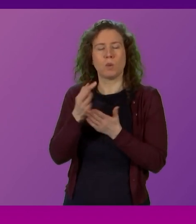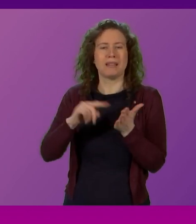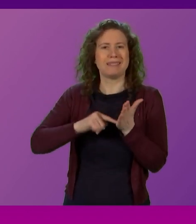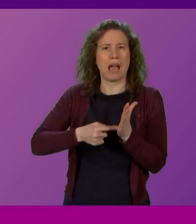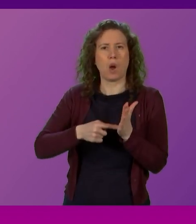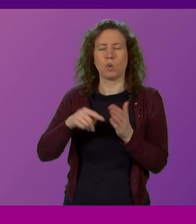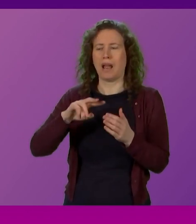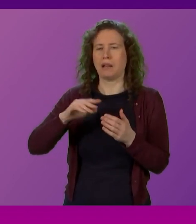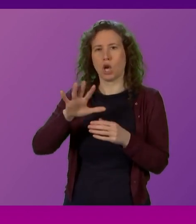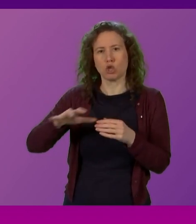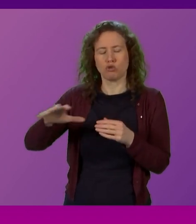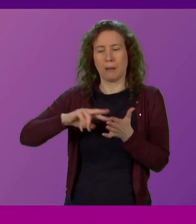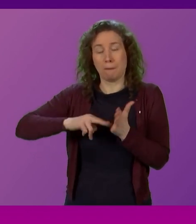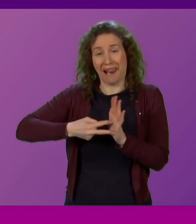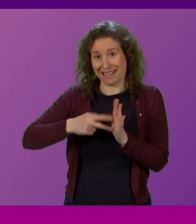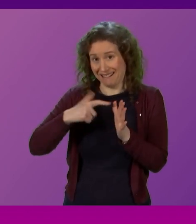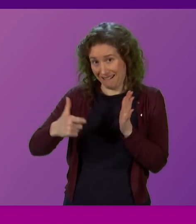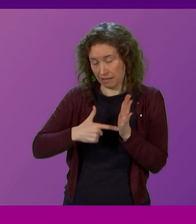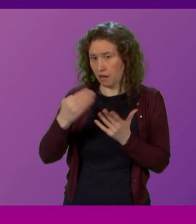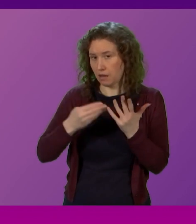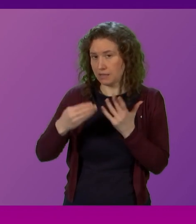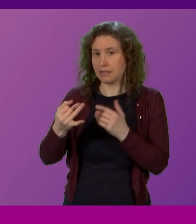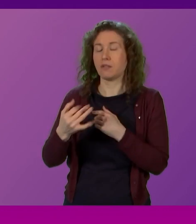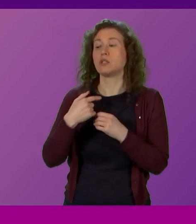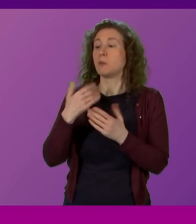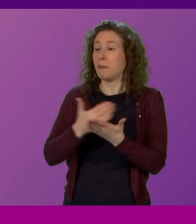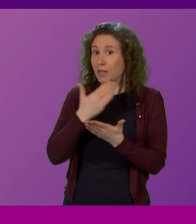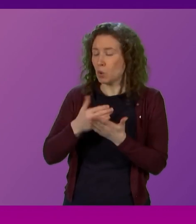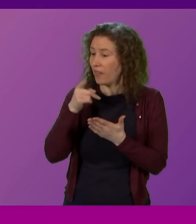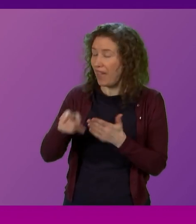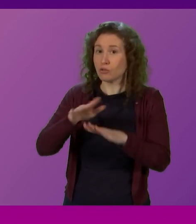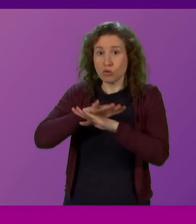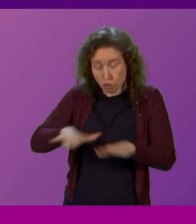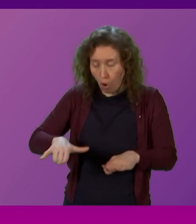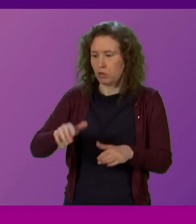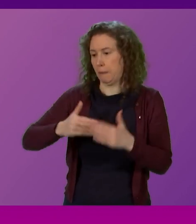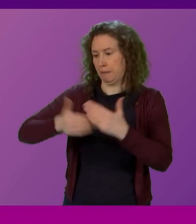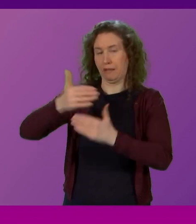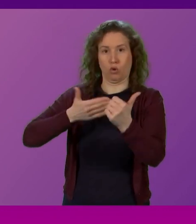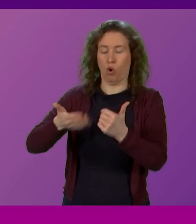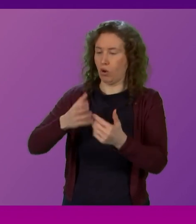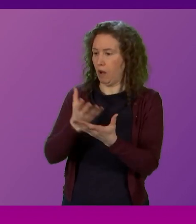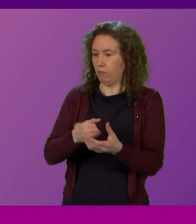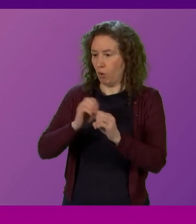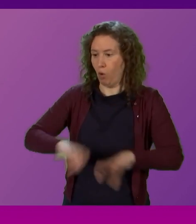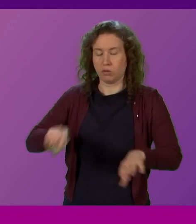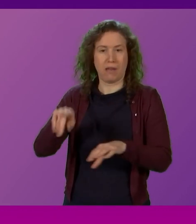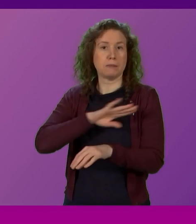Act 1997 to ensure that St Fittick’s is not rezoned for development?